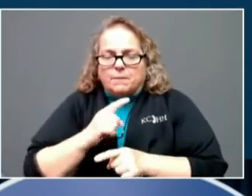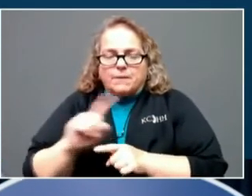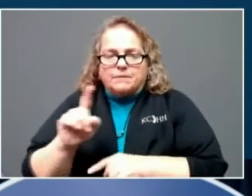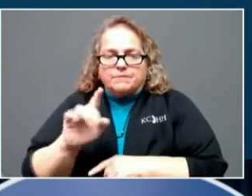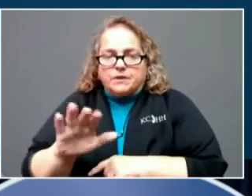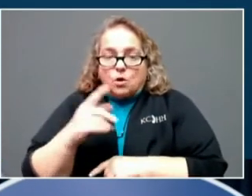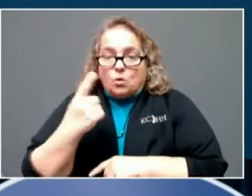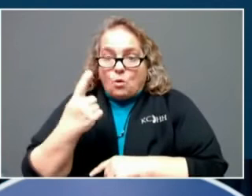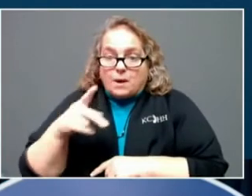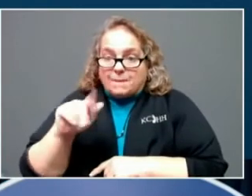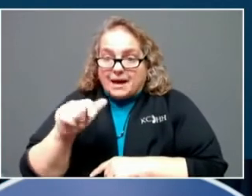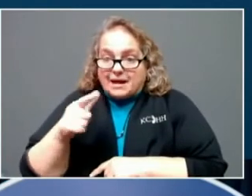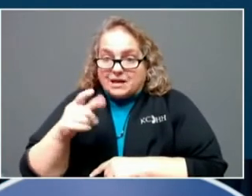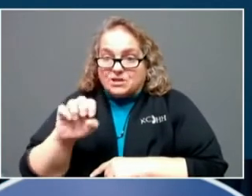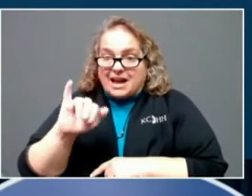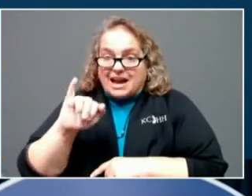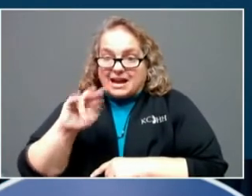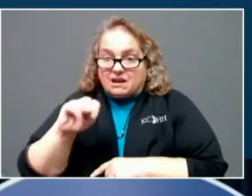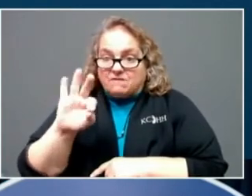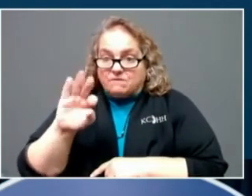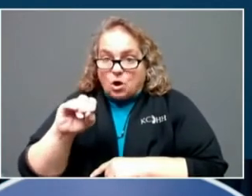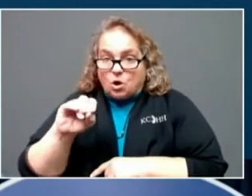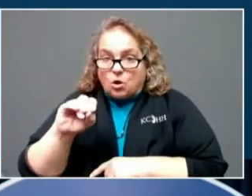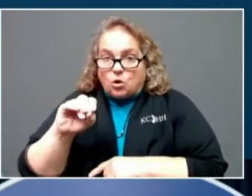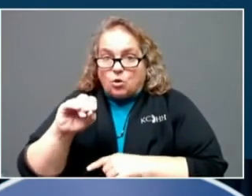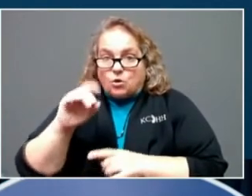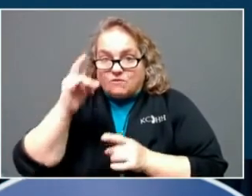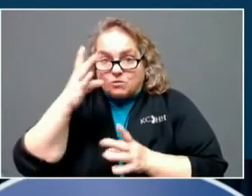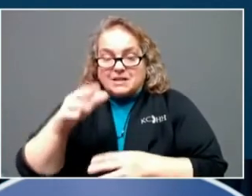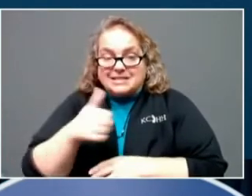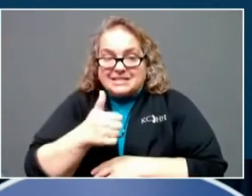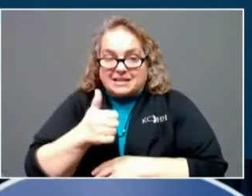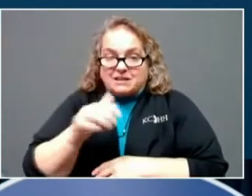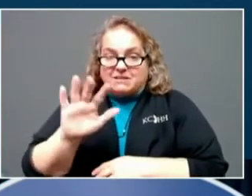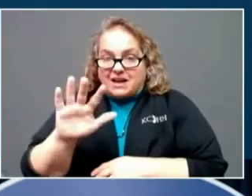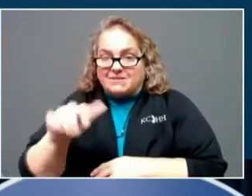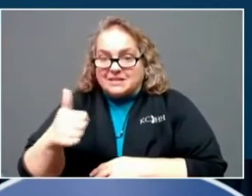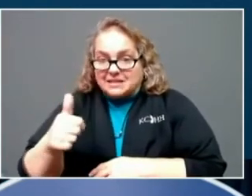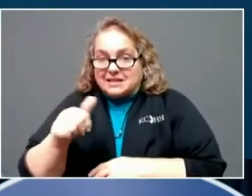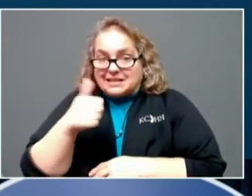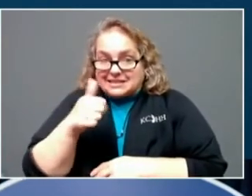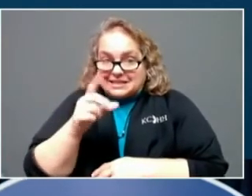will talk about this the 10, 5, 10, About 10 days of isolation Or five days